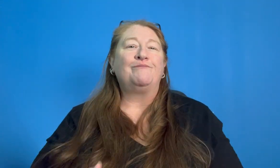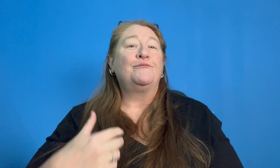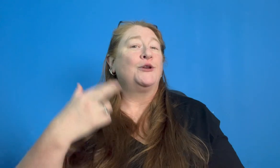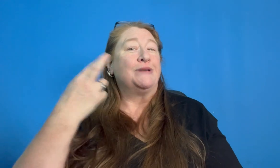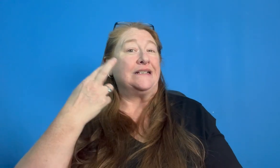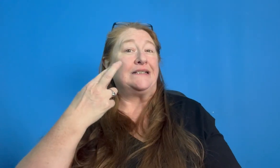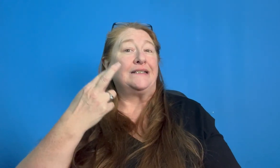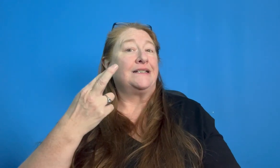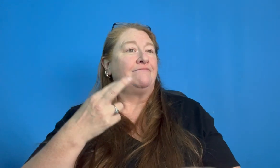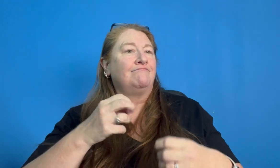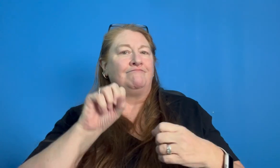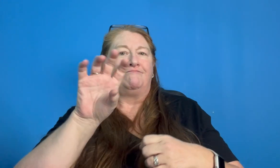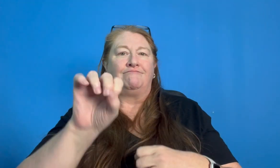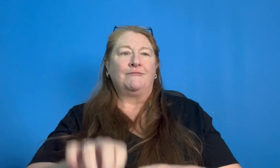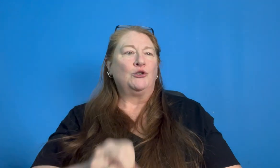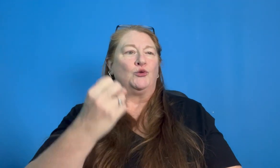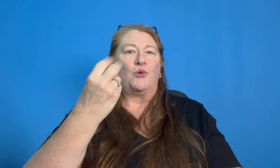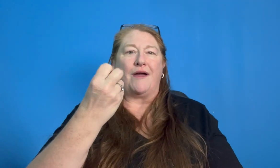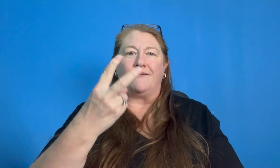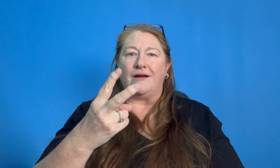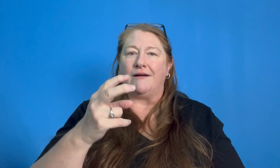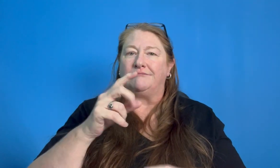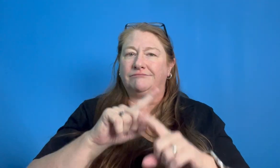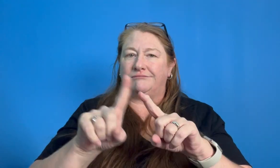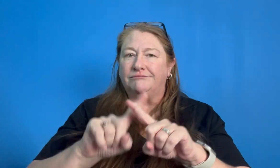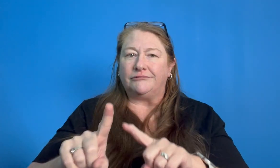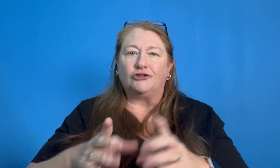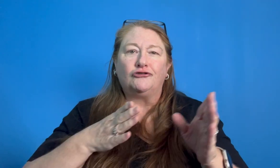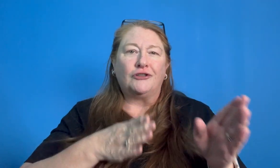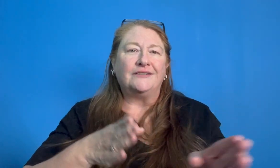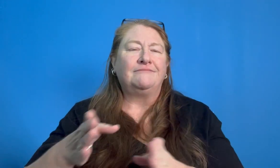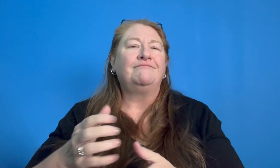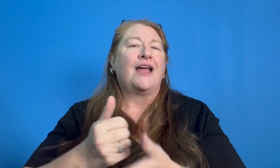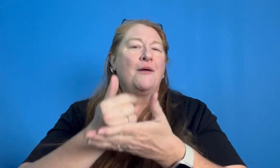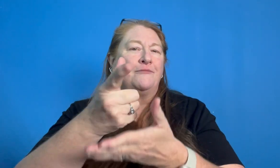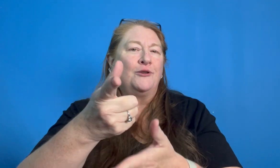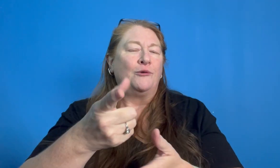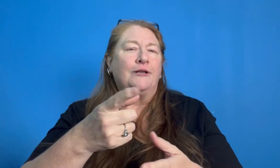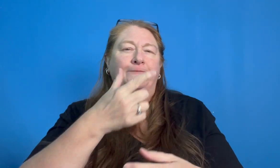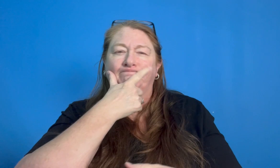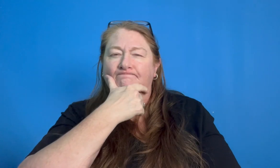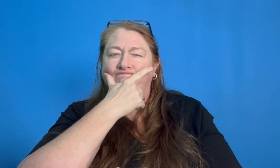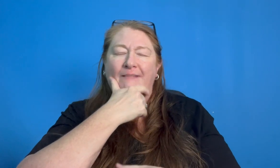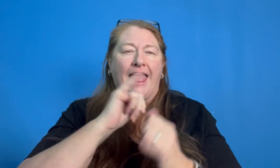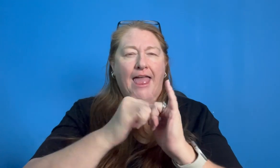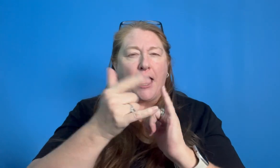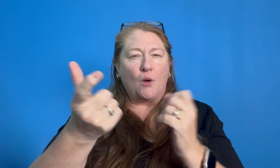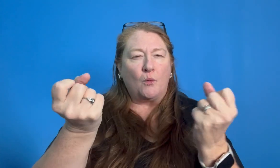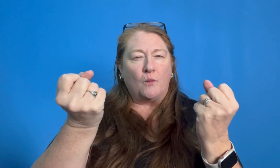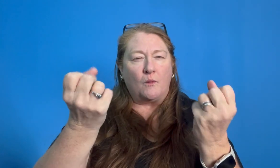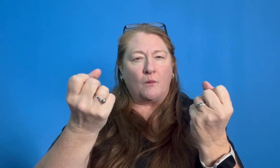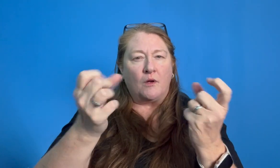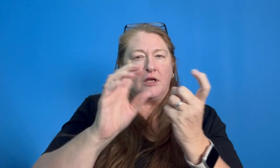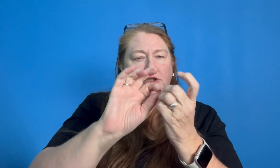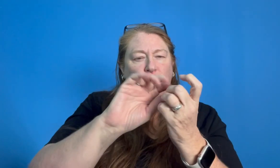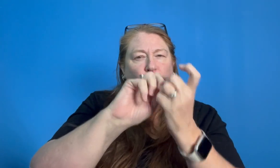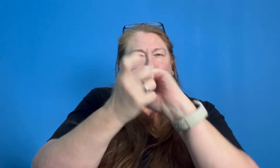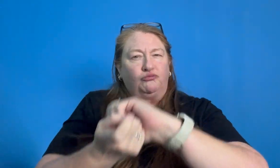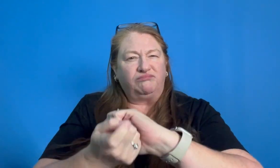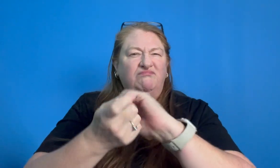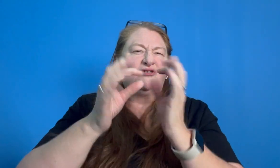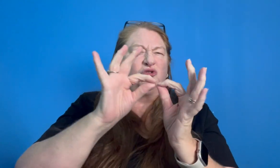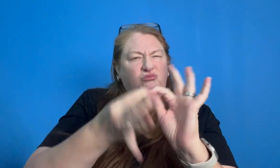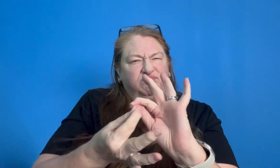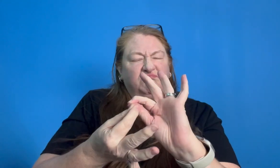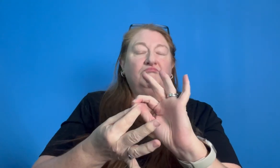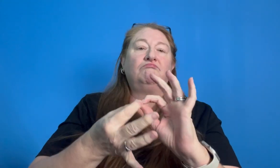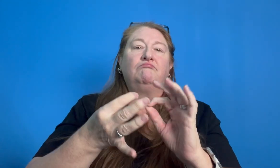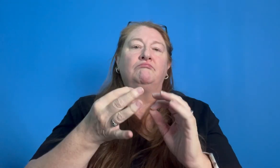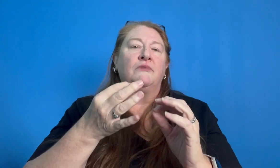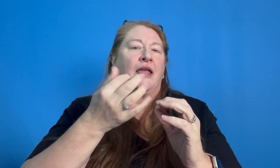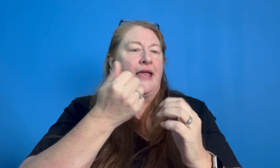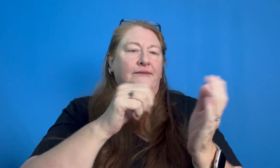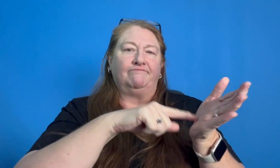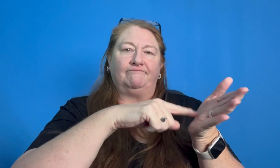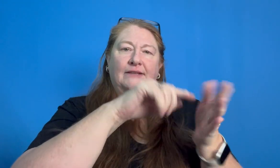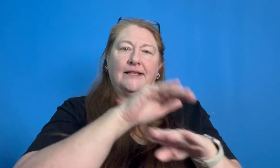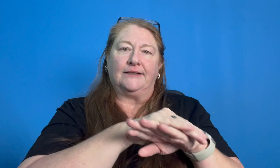So, I choose this topic to give you tools to translate any English